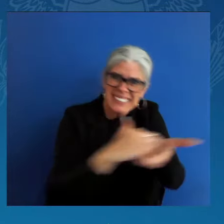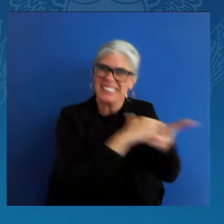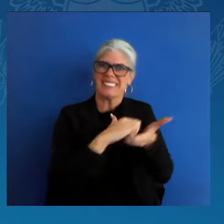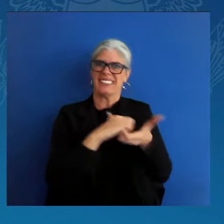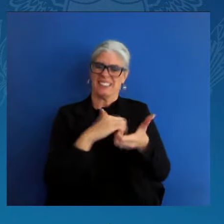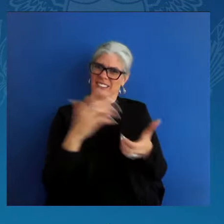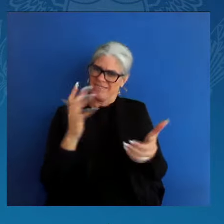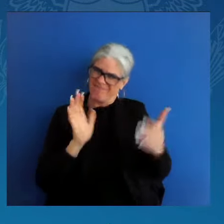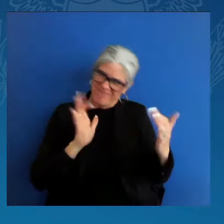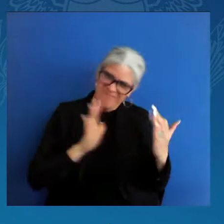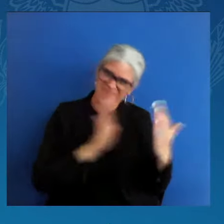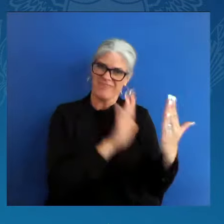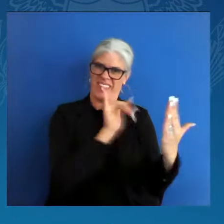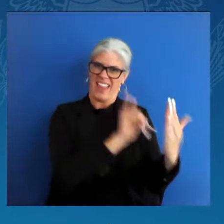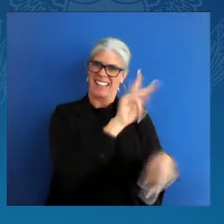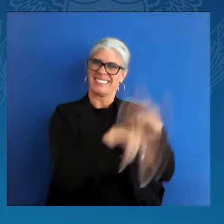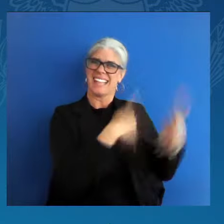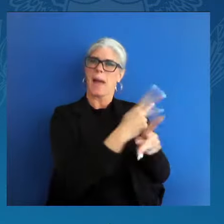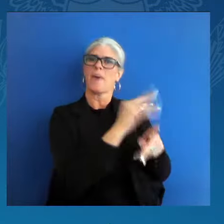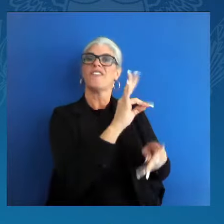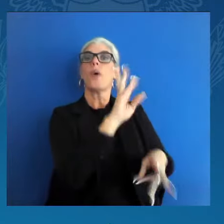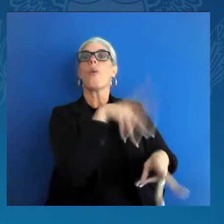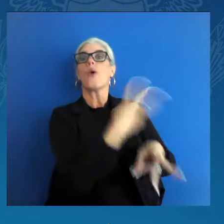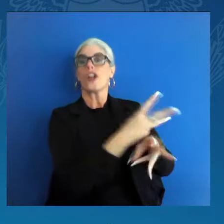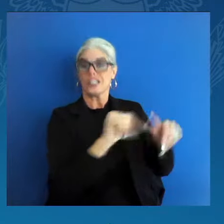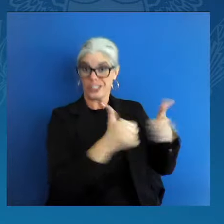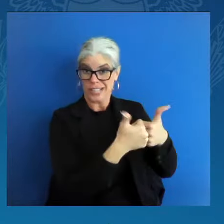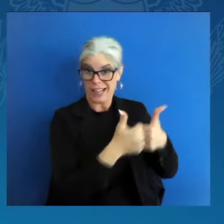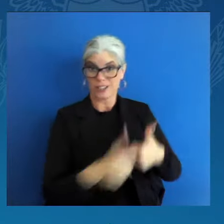for the peaceful and responsible use of space --